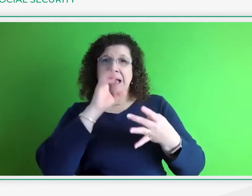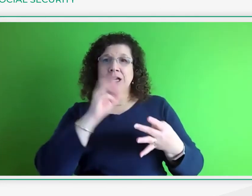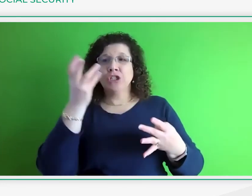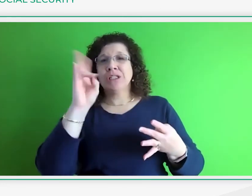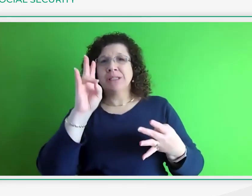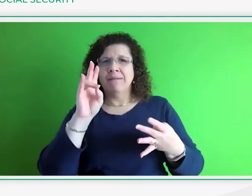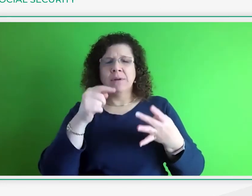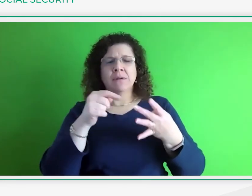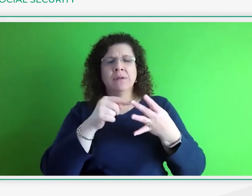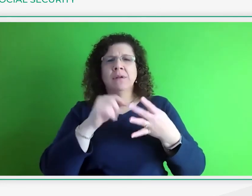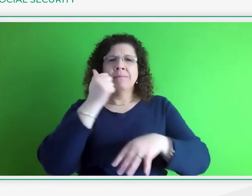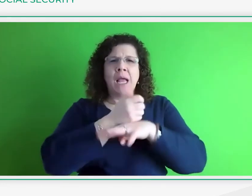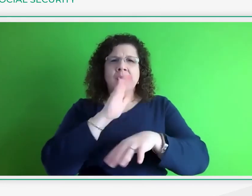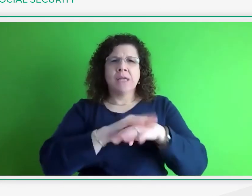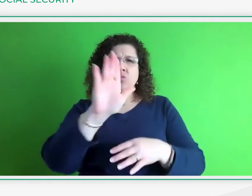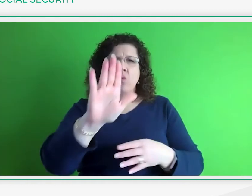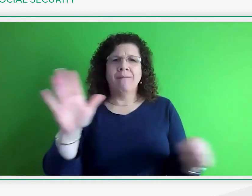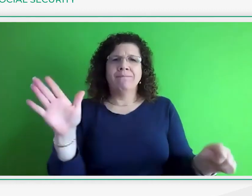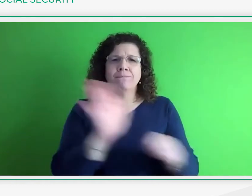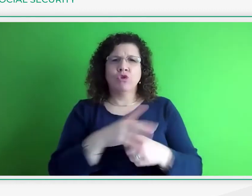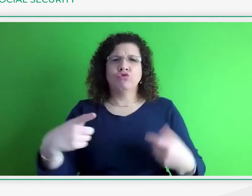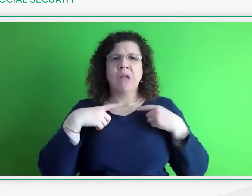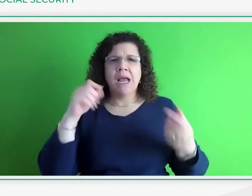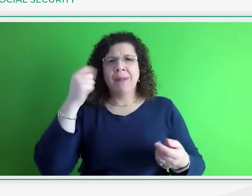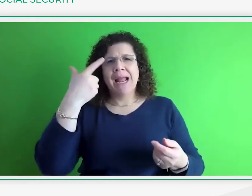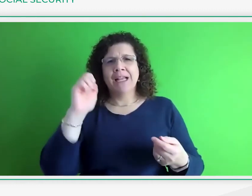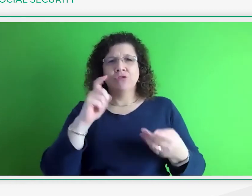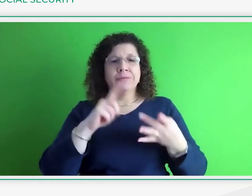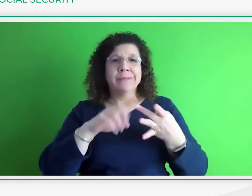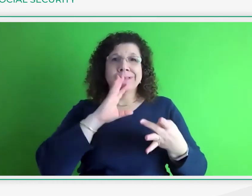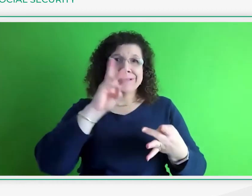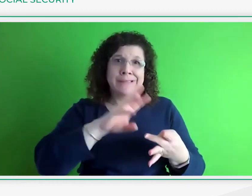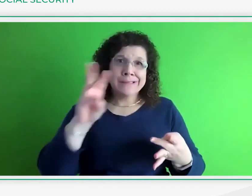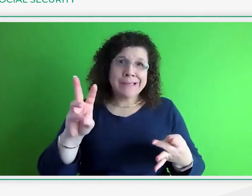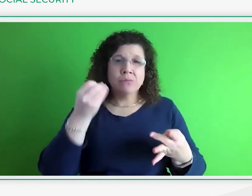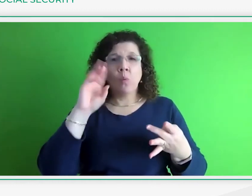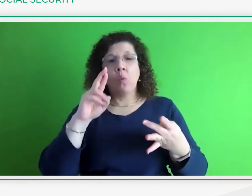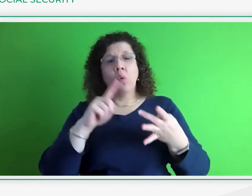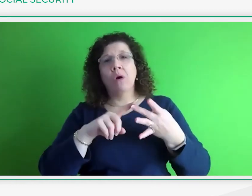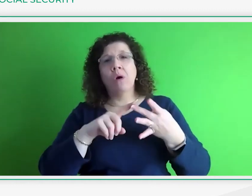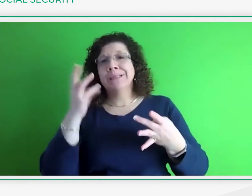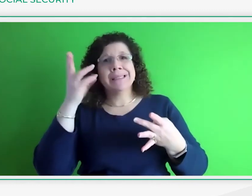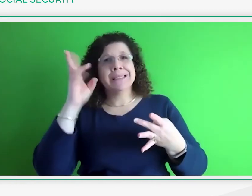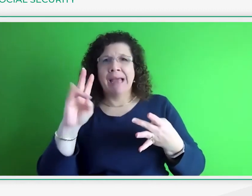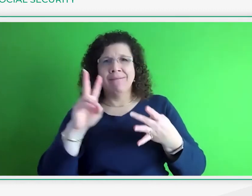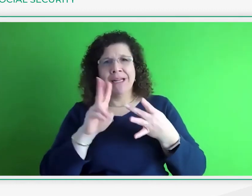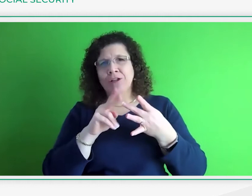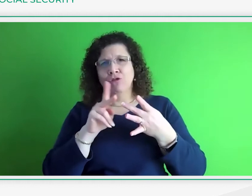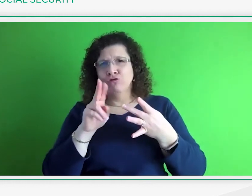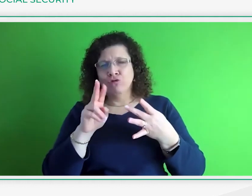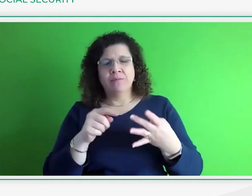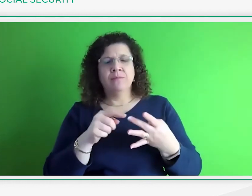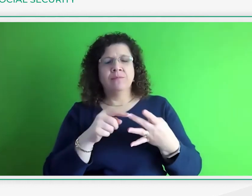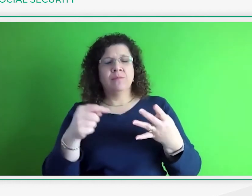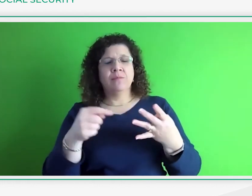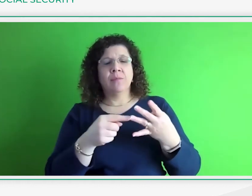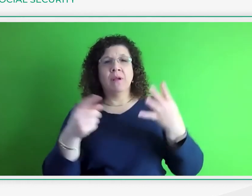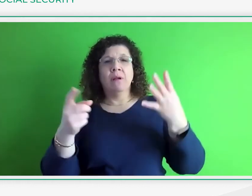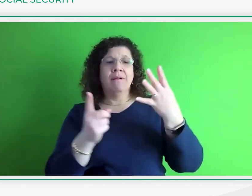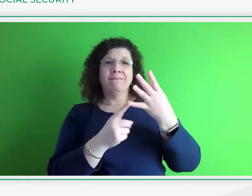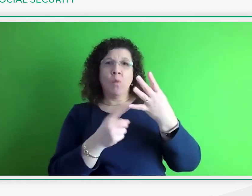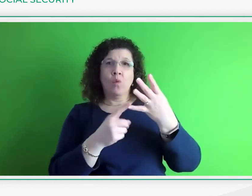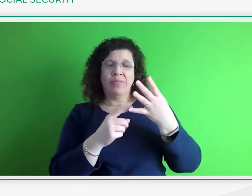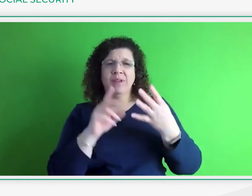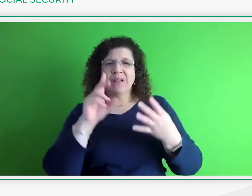Now, age 67 is based on your full retirement age – 66 or 67, whichever category you fall